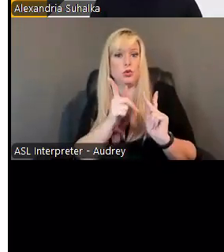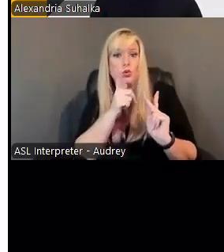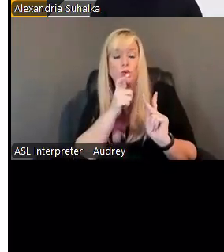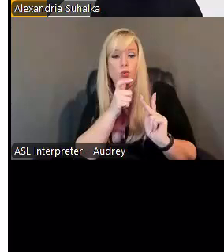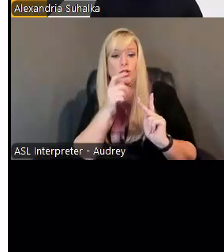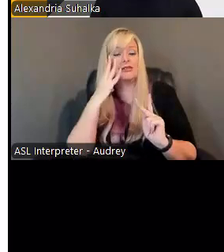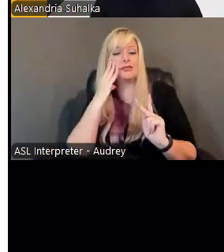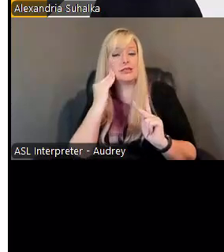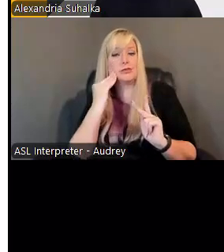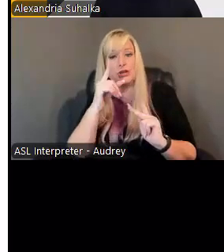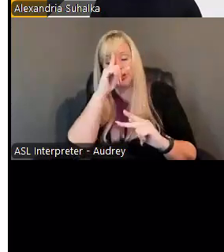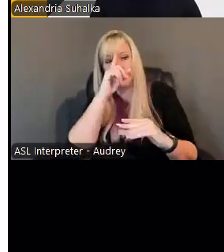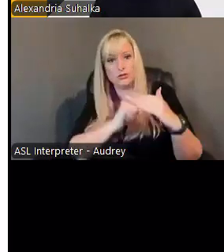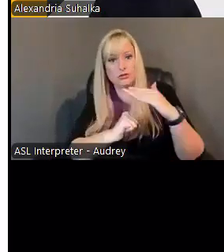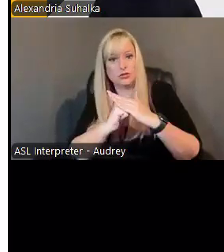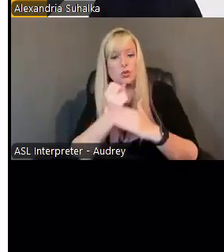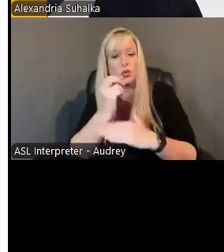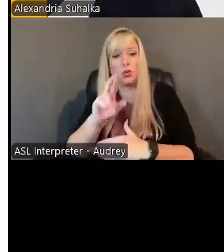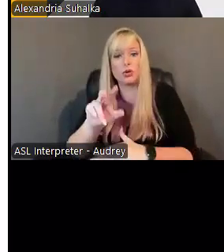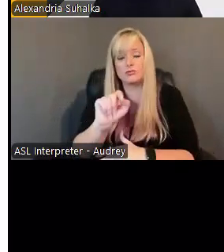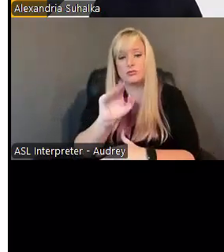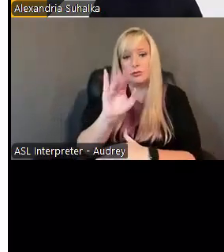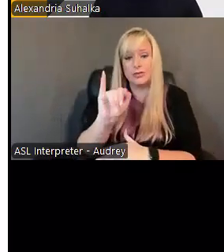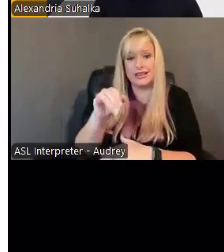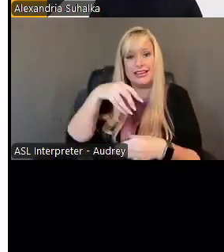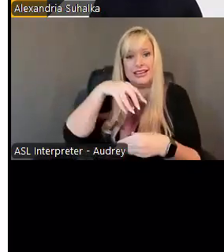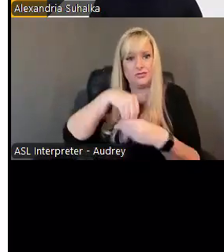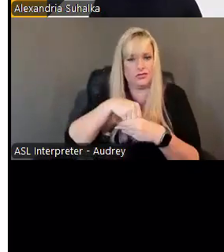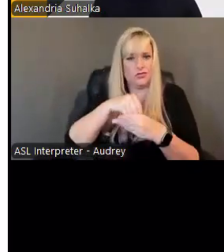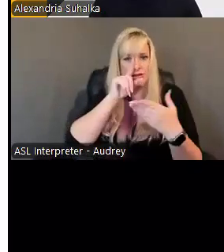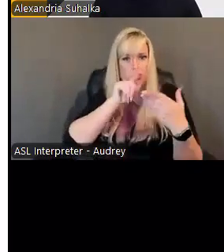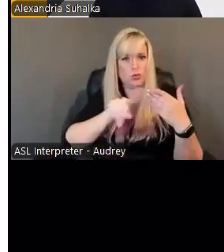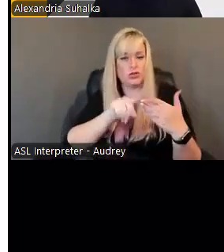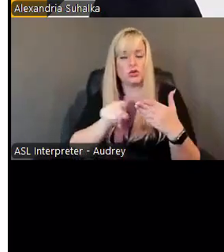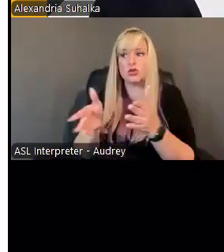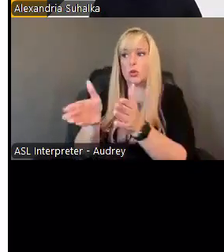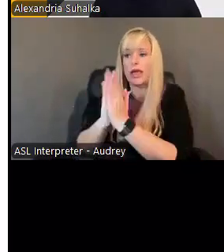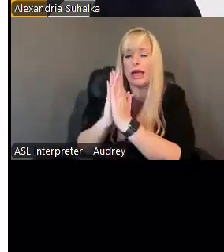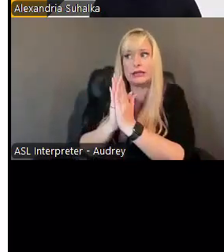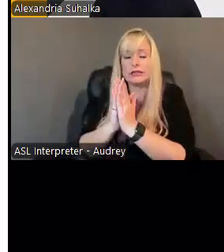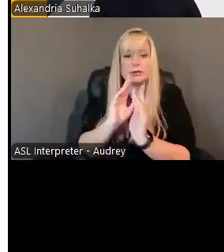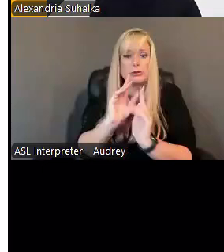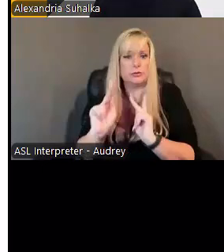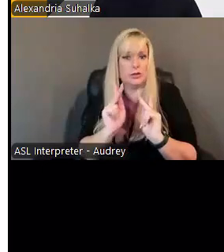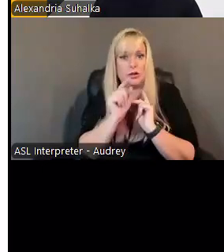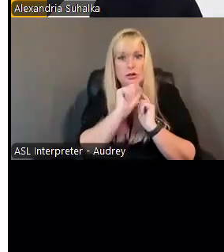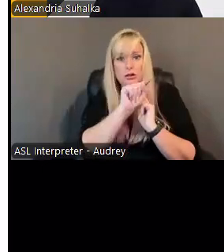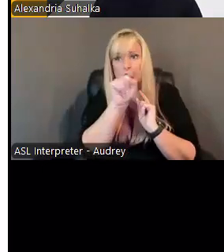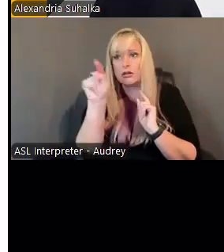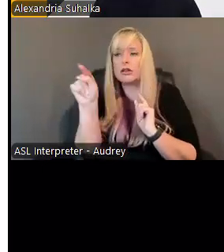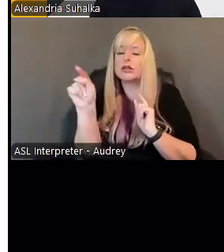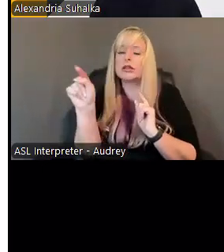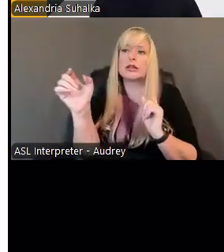brain injury in this research. So we asked a few people and they came back and said that